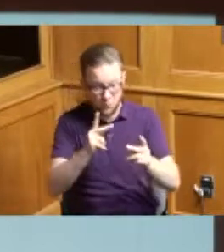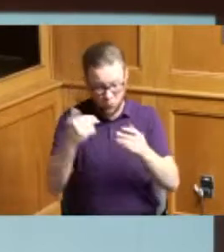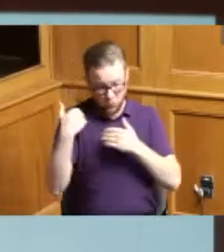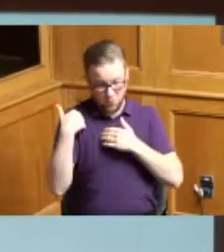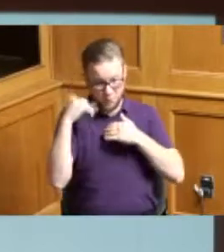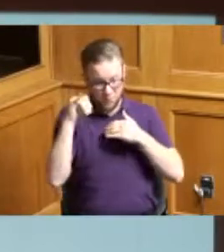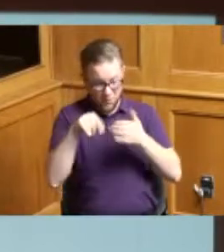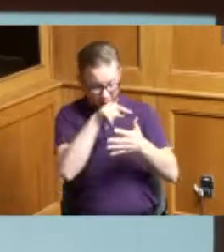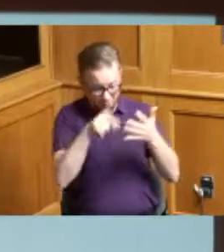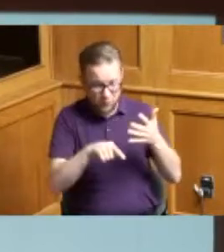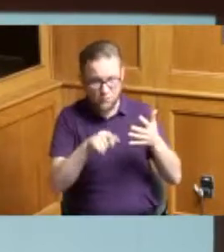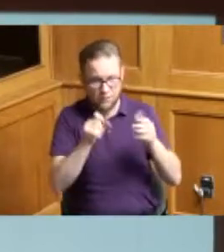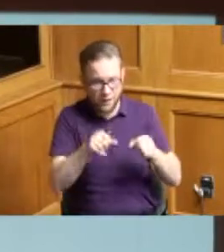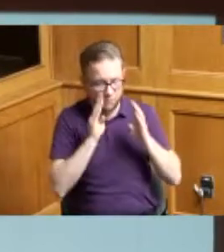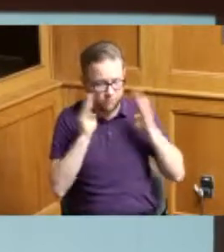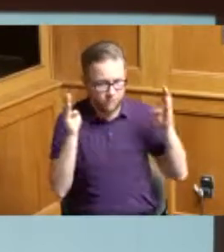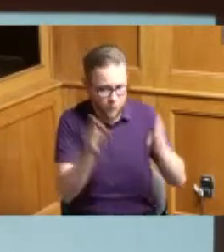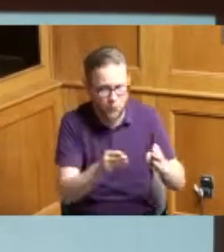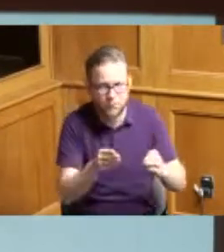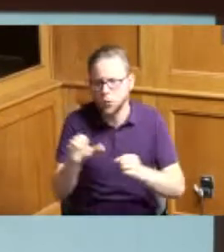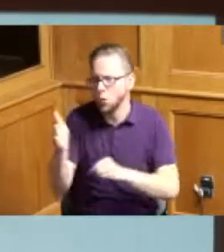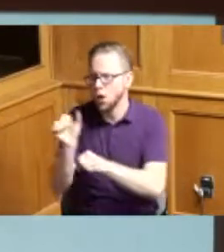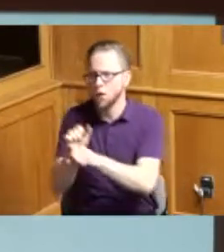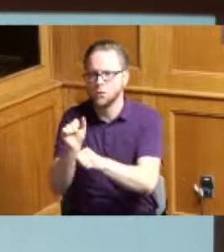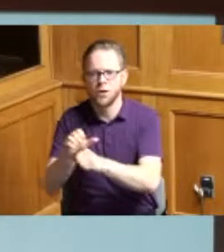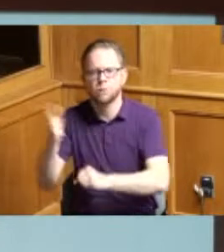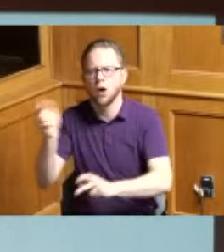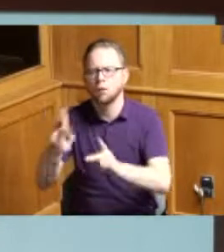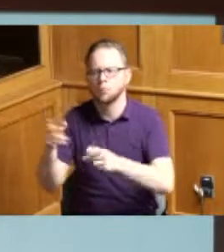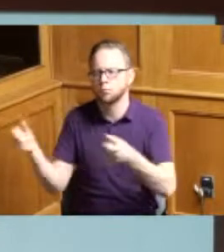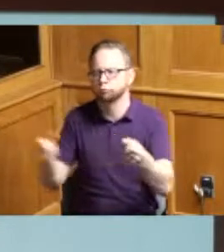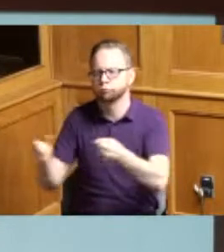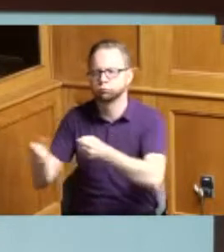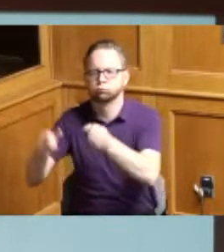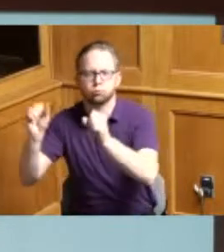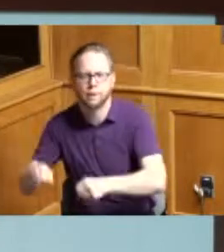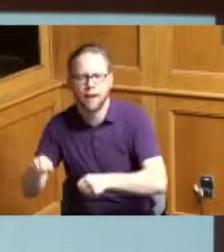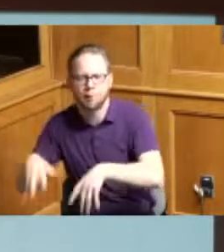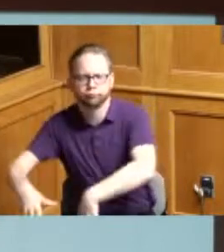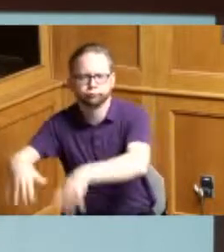hand so we moved some resources around within OMJ to make sure that that happened we also created